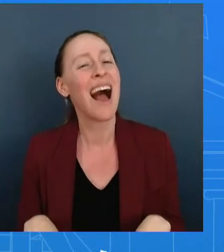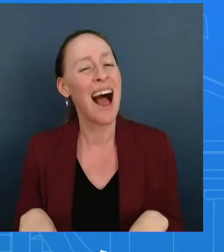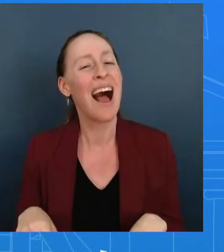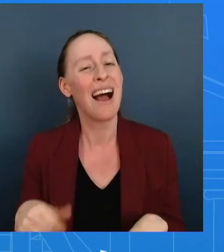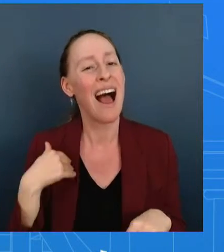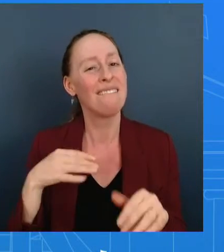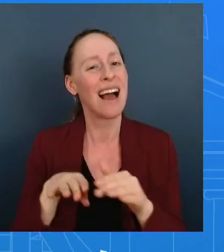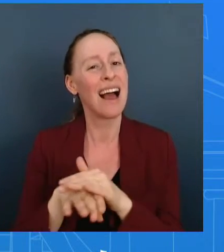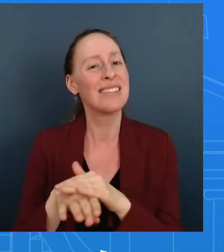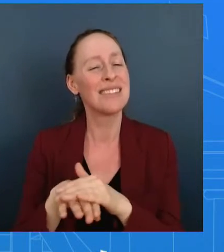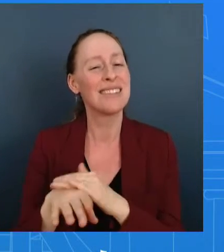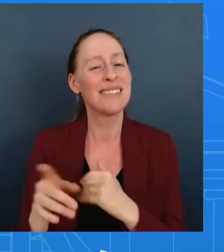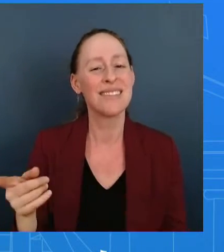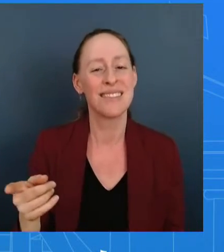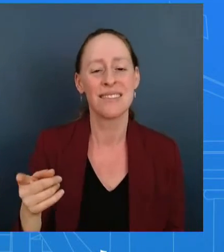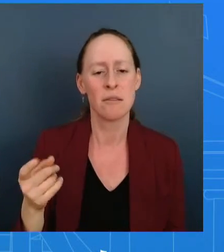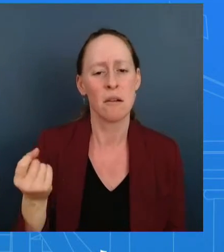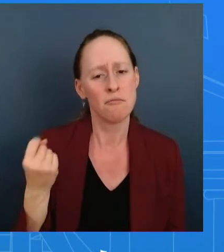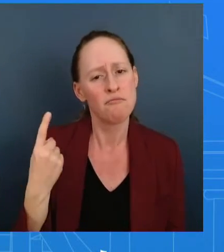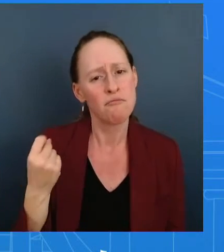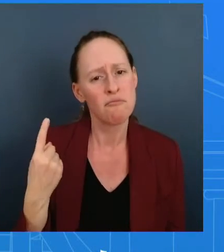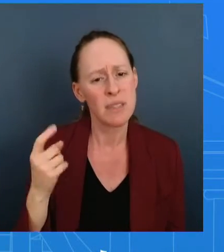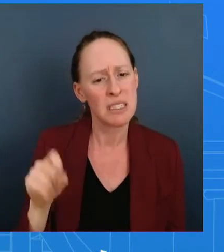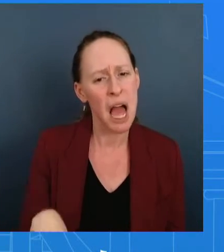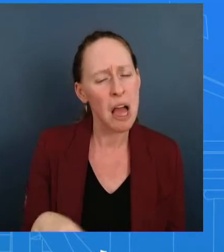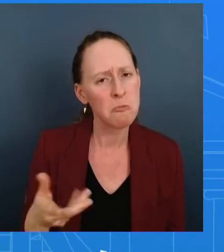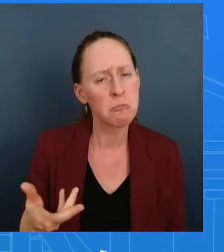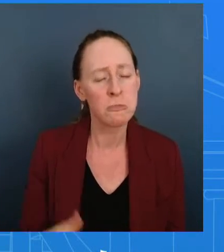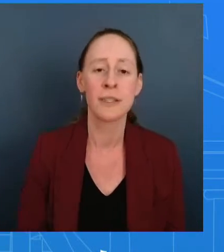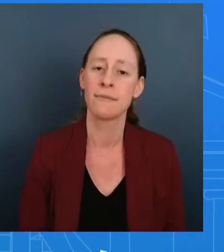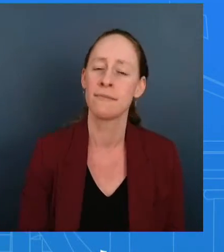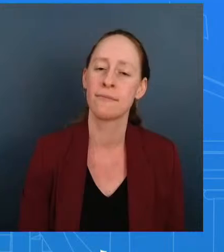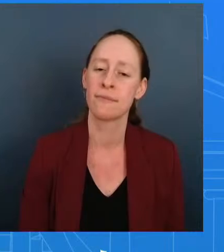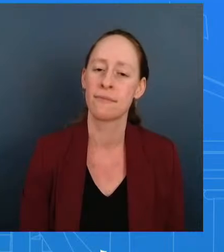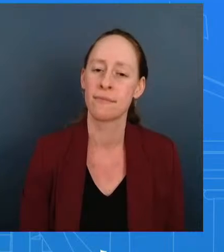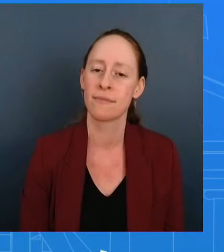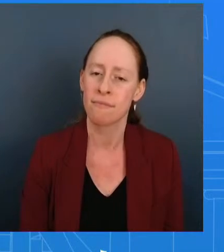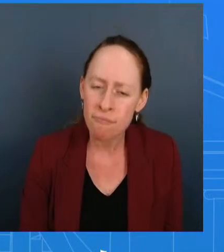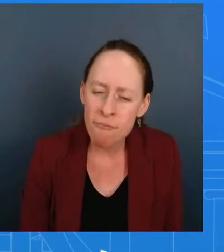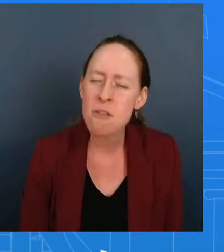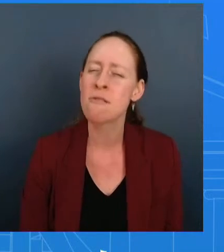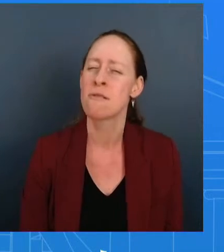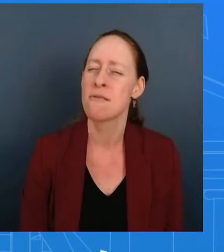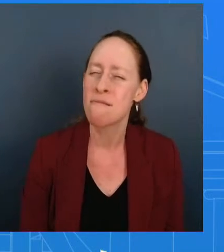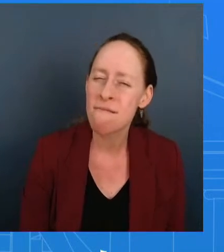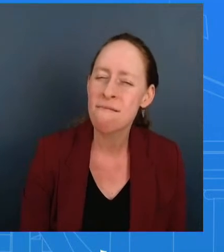The Press: So, wait. Just to be clear: Yes or no, has he -- has his physician seen a reason to reevaluate him for Parkinson's since the February physical?